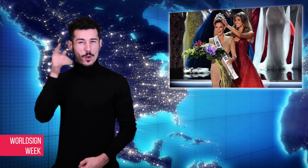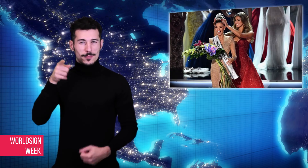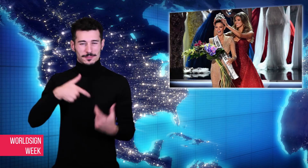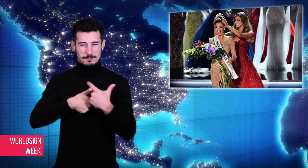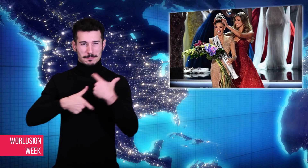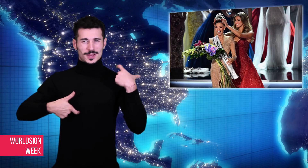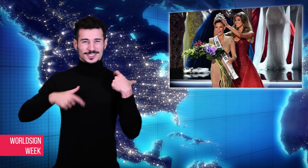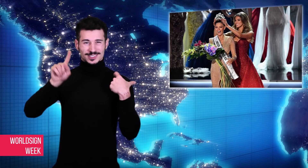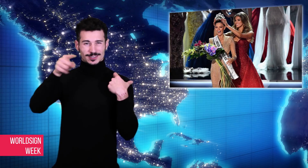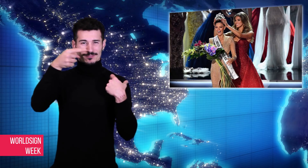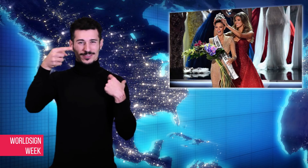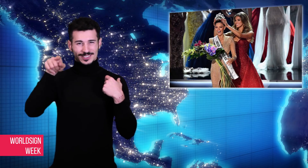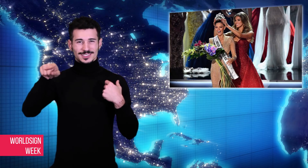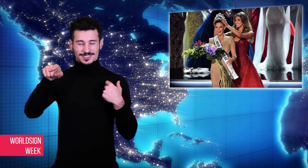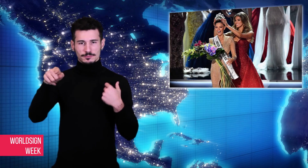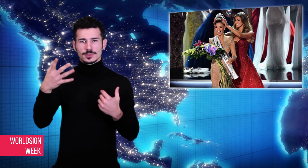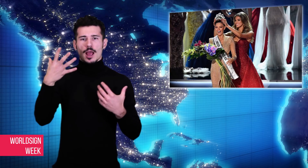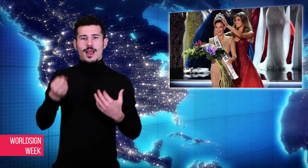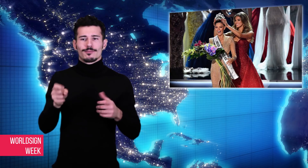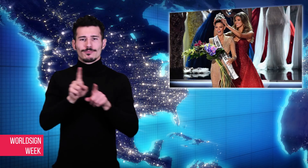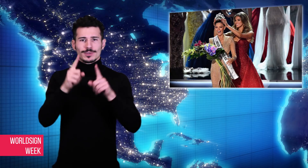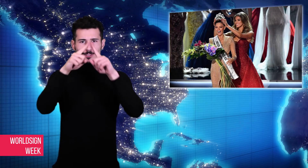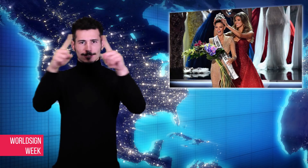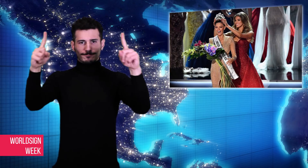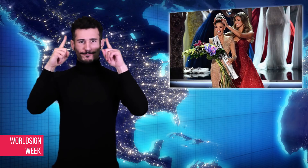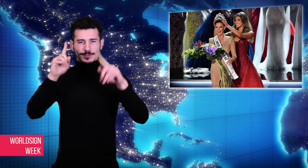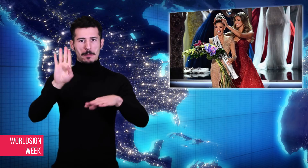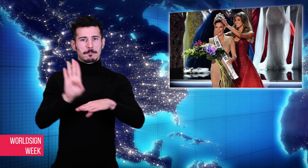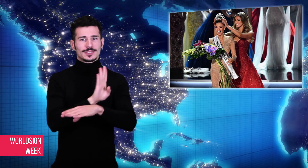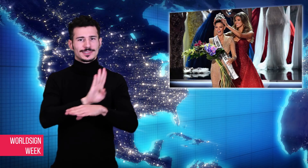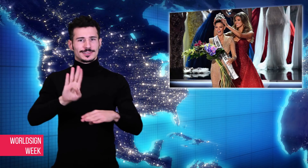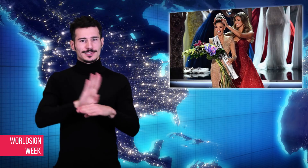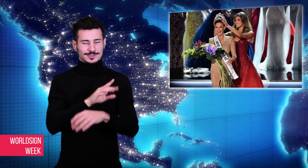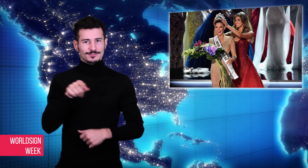Nei-Peters, who has a business degree,